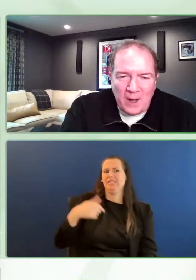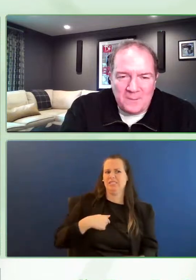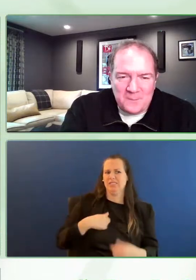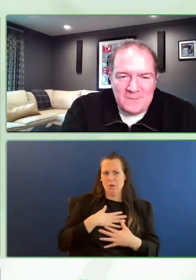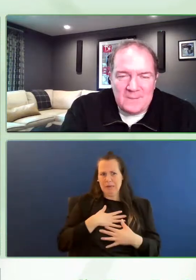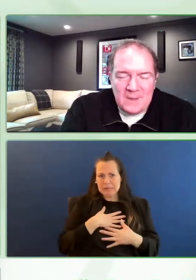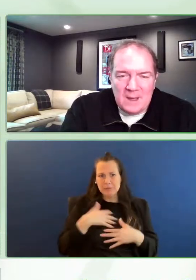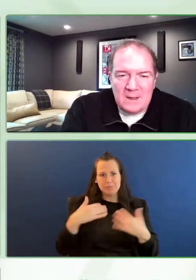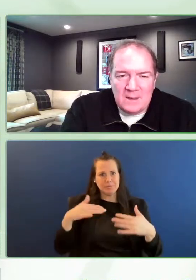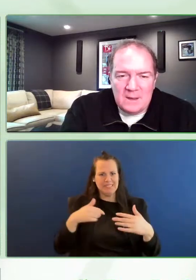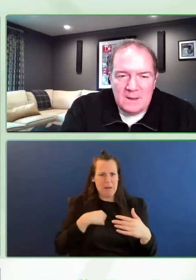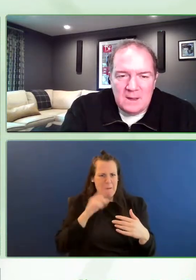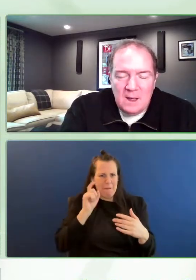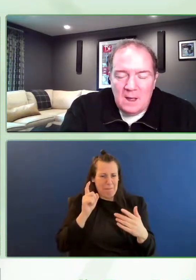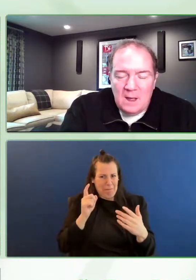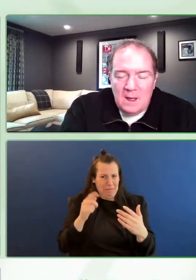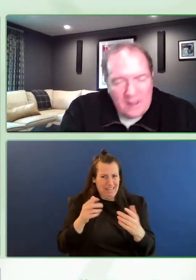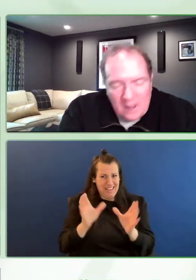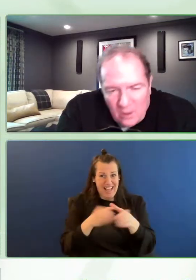Would you agree?